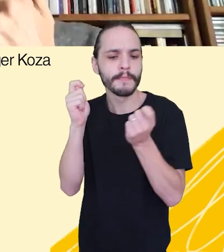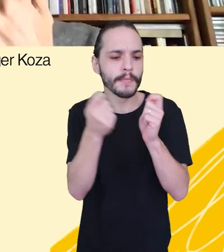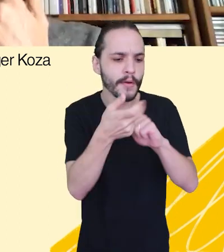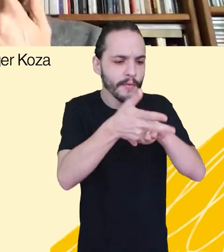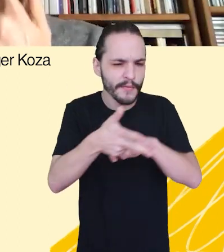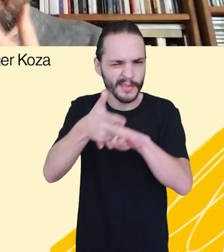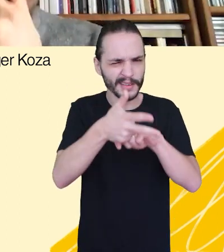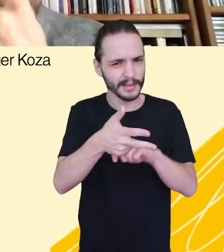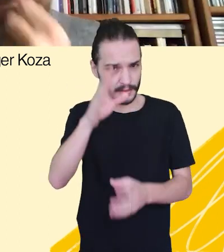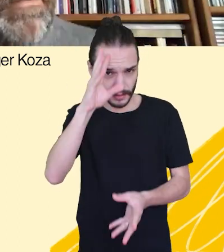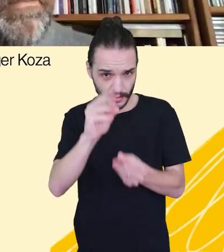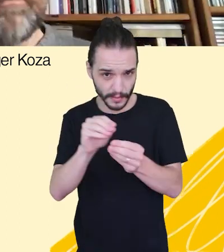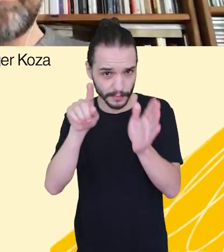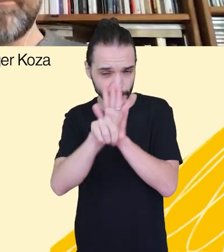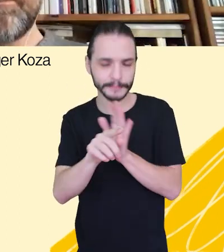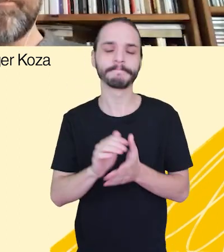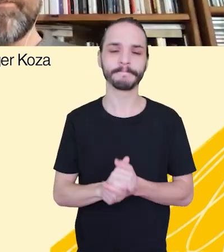Yes, yes. I understand your question.